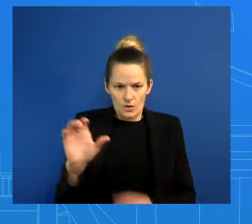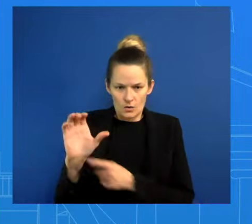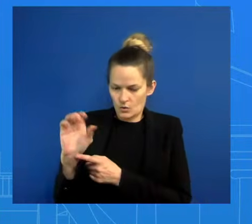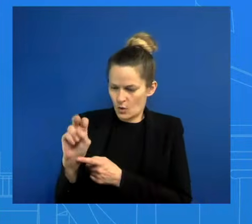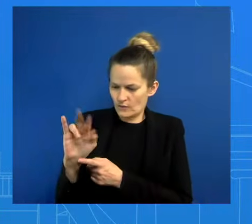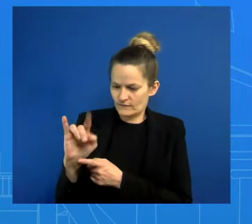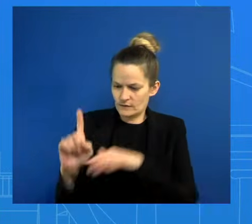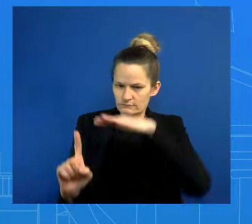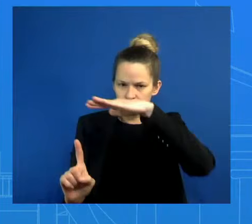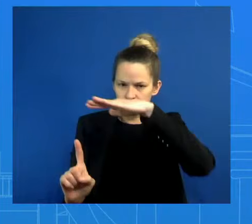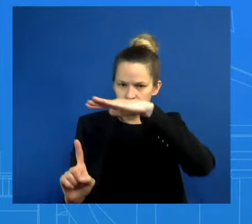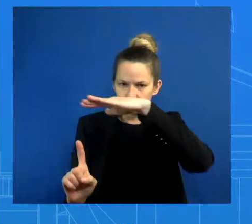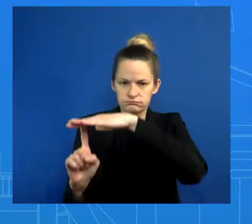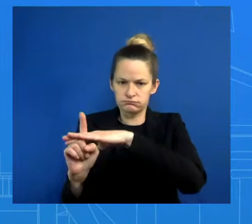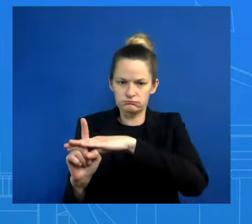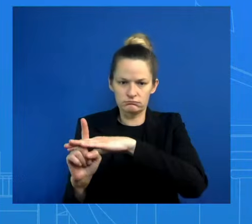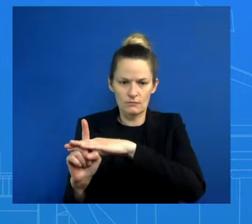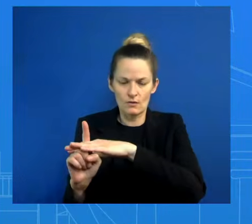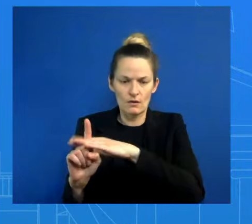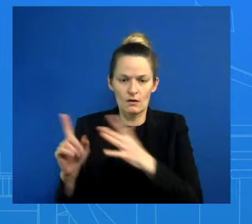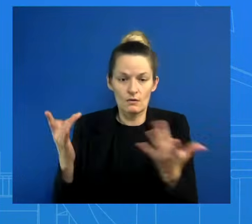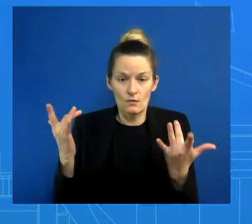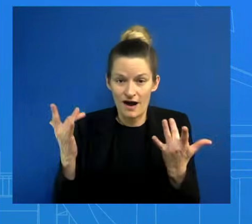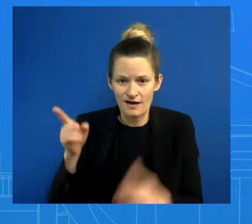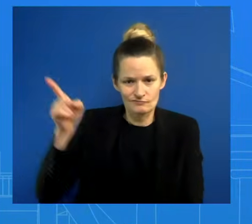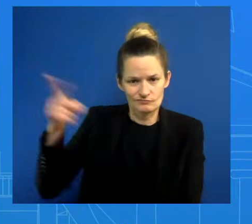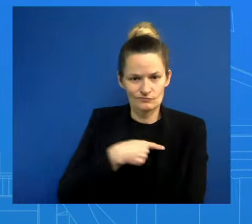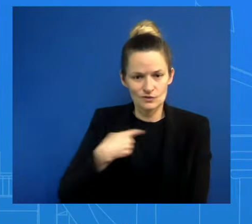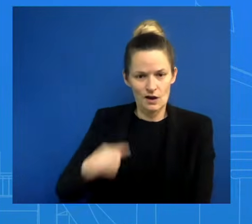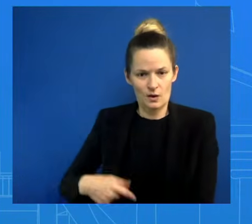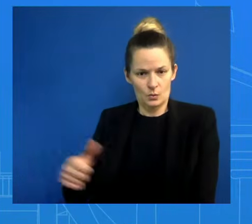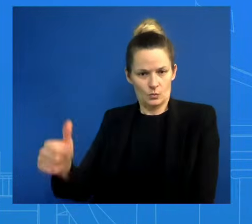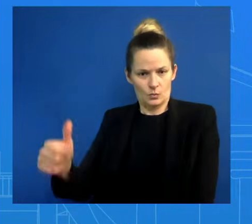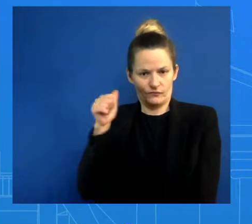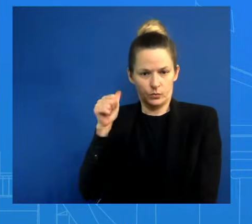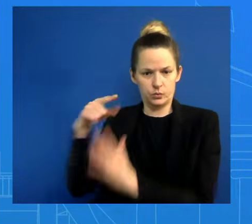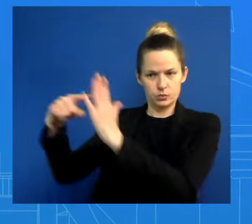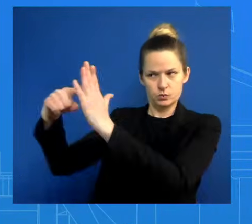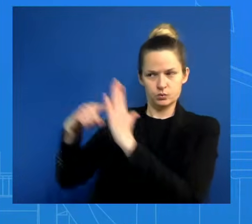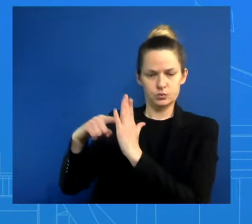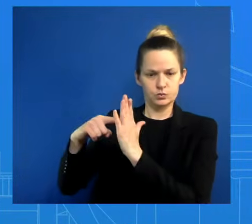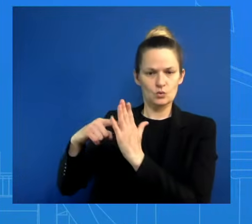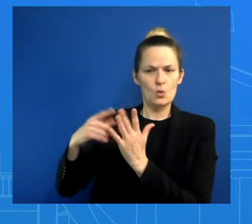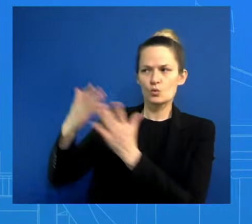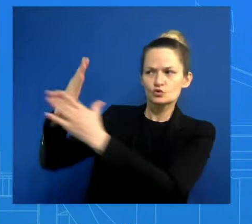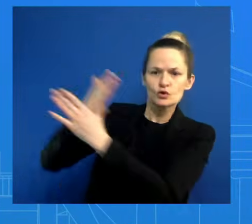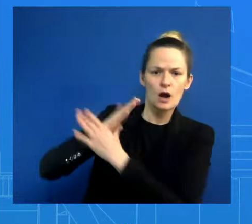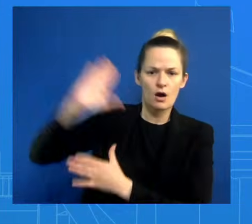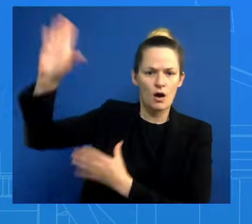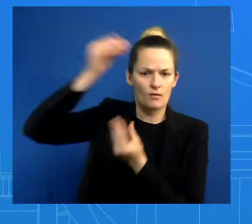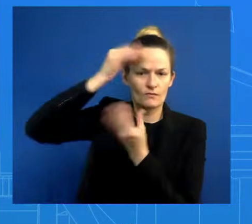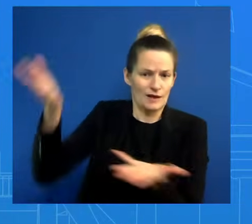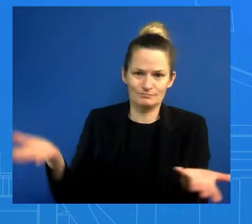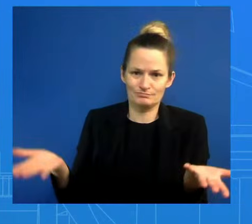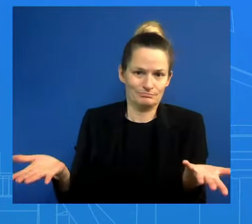As I've said before, you know, this is something we, including the President, have pressed China on repeatedly.